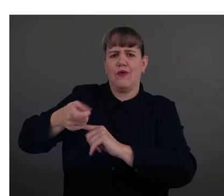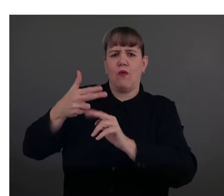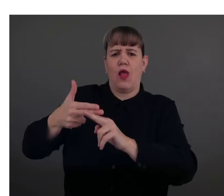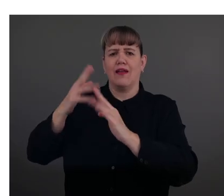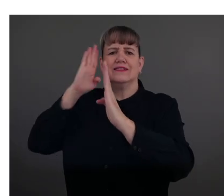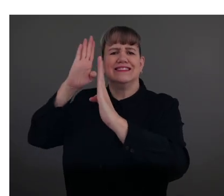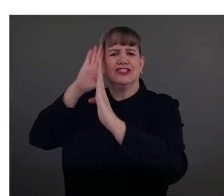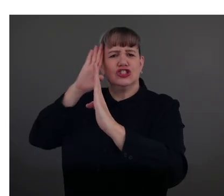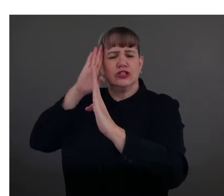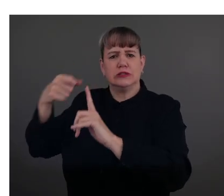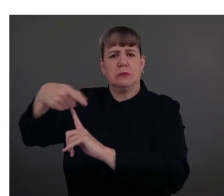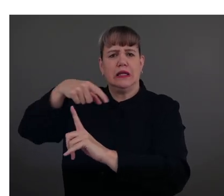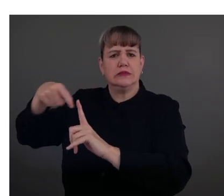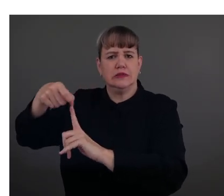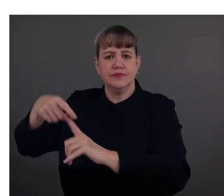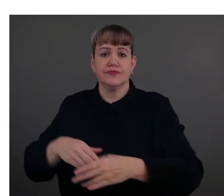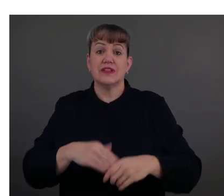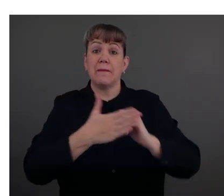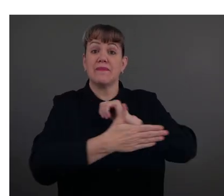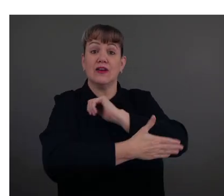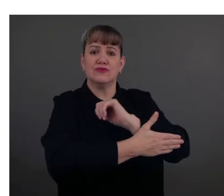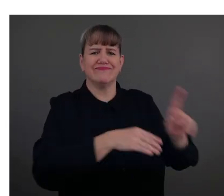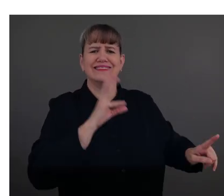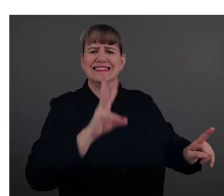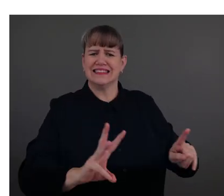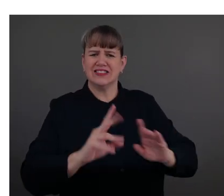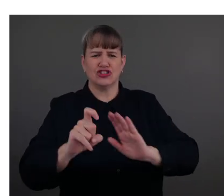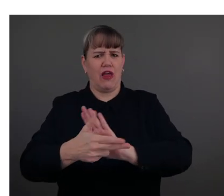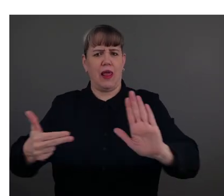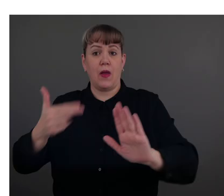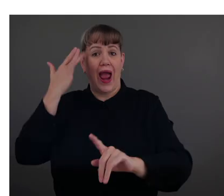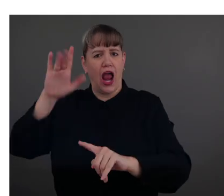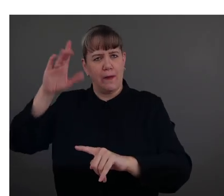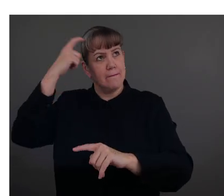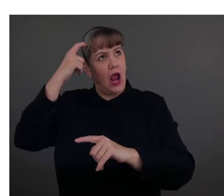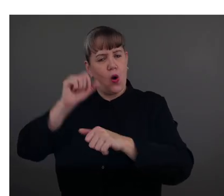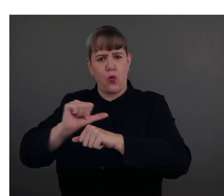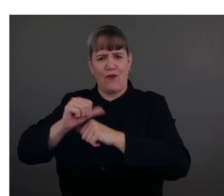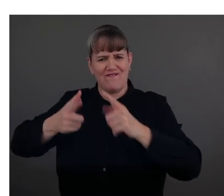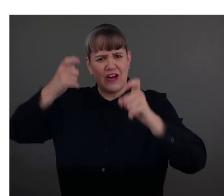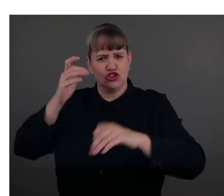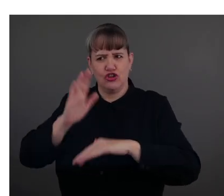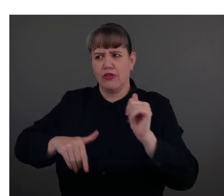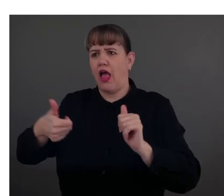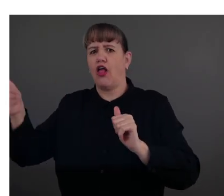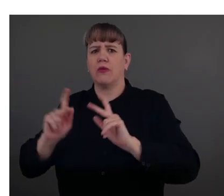variable attention stimulus trait. This is a good thing because in these countries, six-year-olds are not labeled with a disorder just because their mind works faster than the other kids. We just want everybody to be the same and